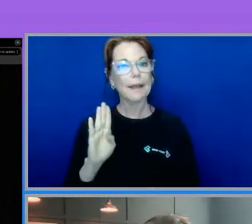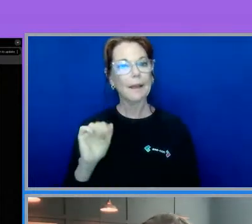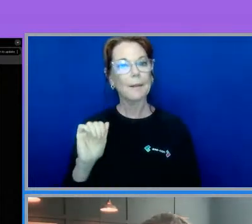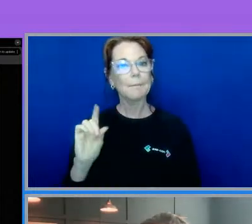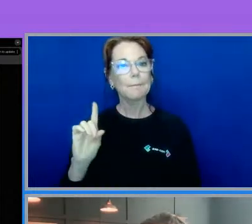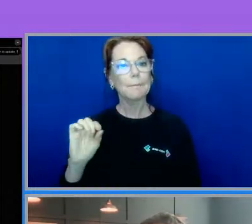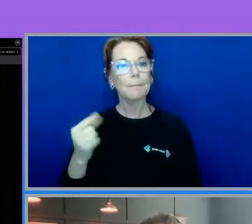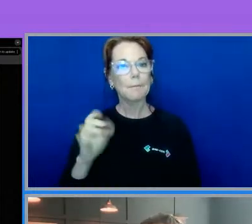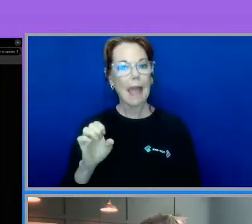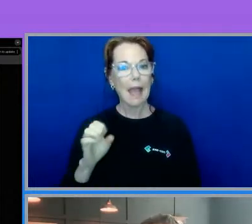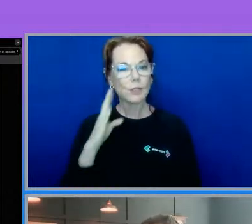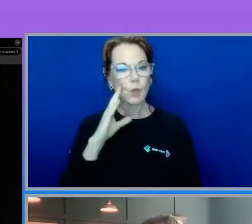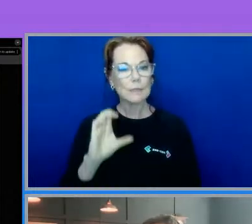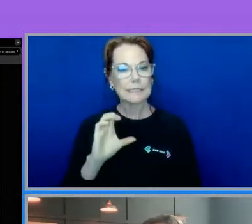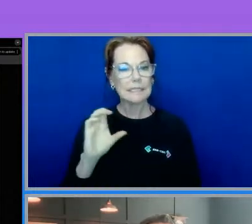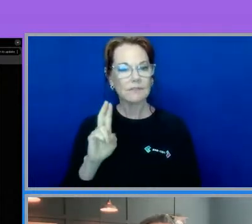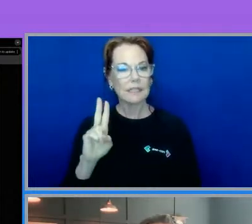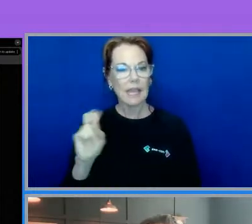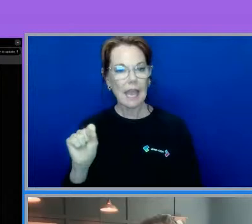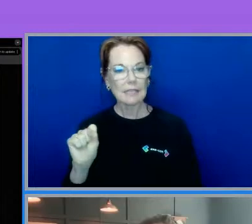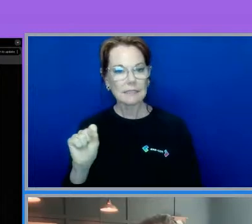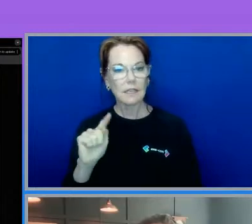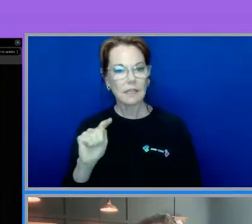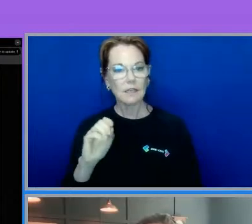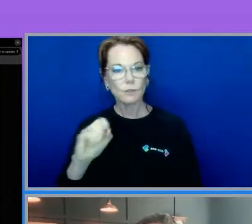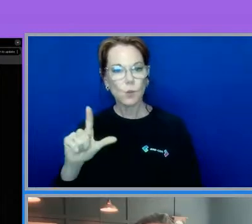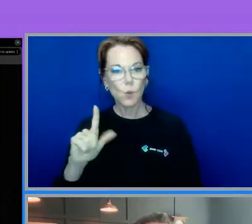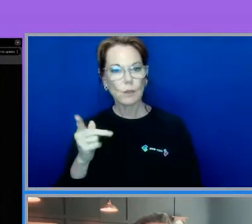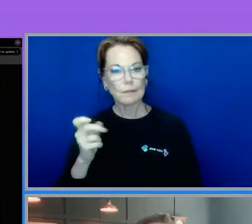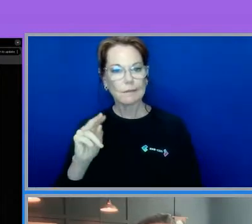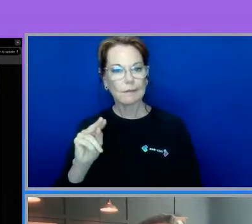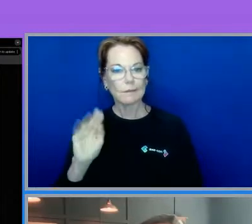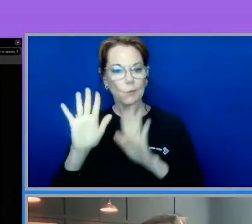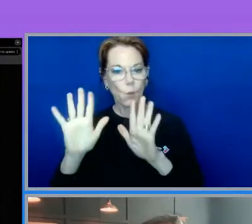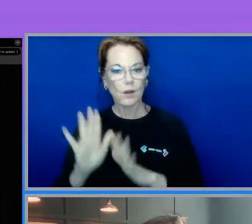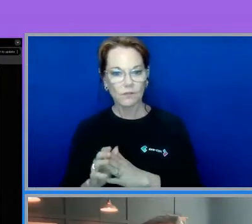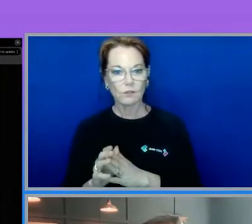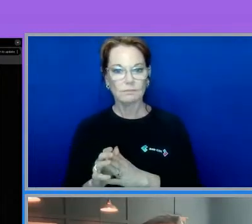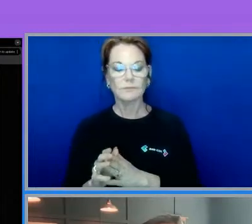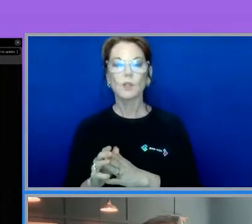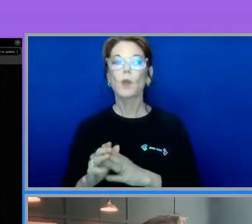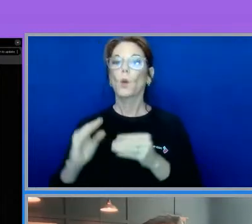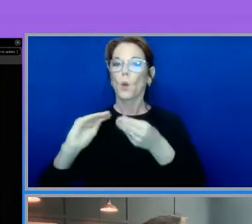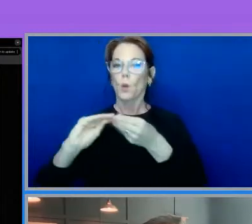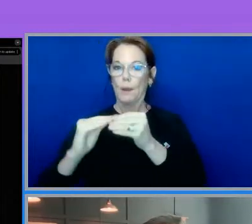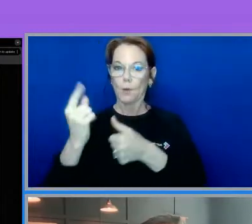excellent toolkits out there like the CVS toolkit. For this, start with a number one and document that reading order. So